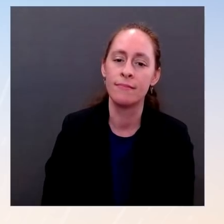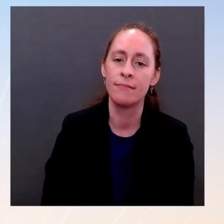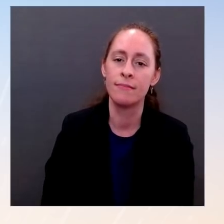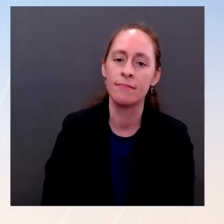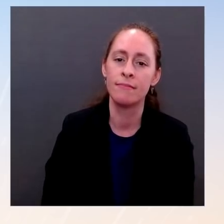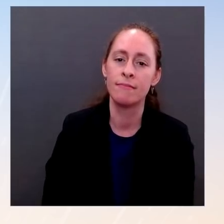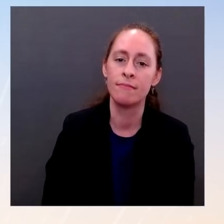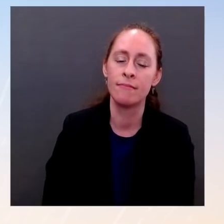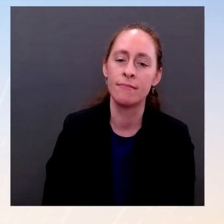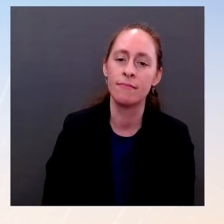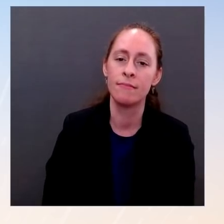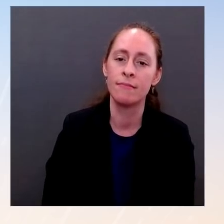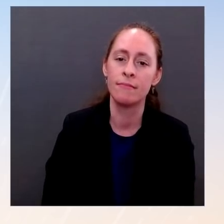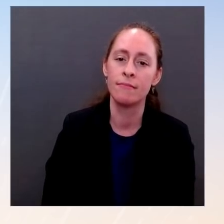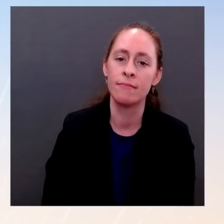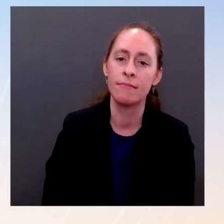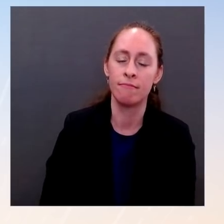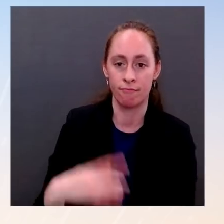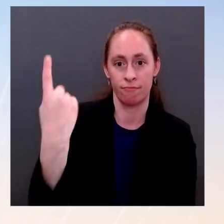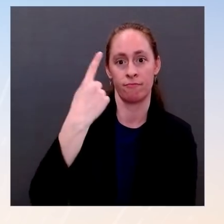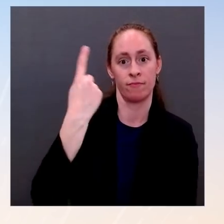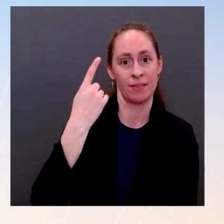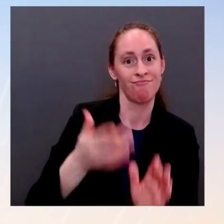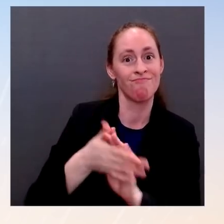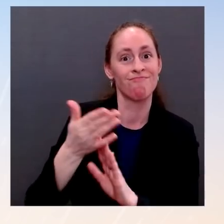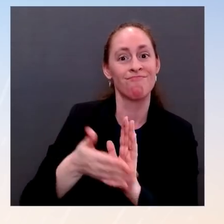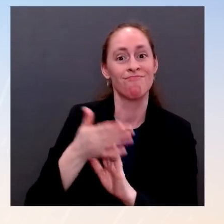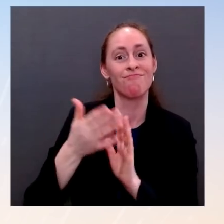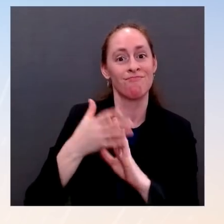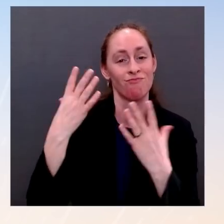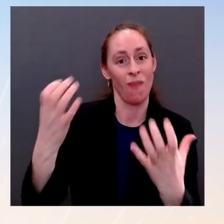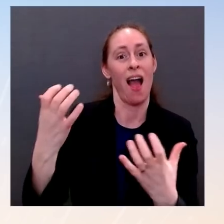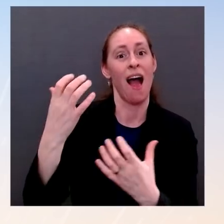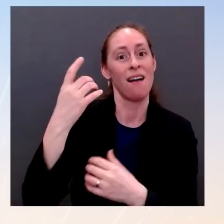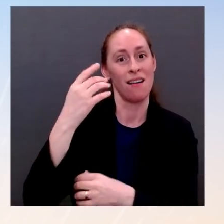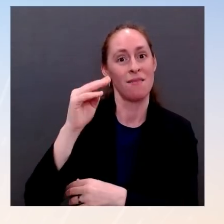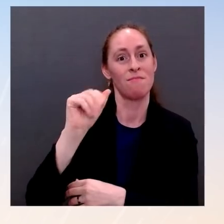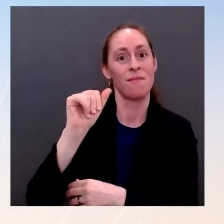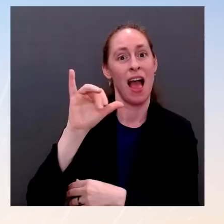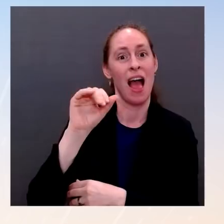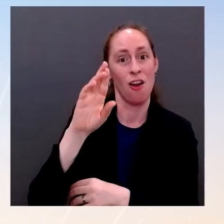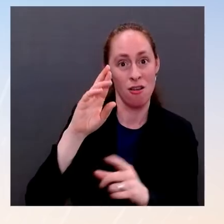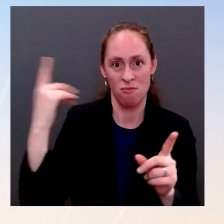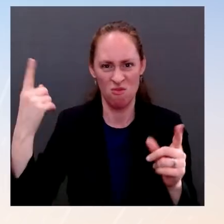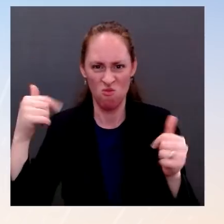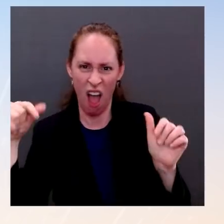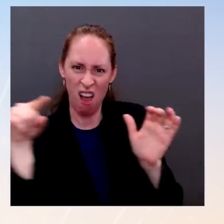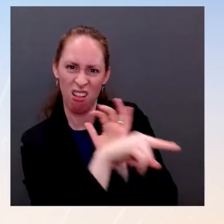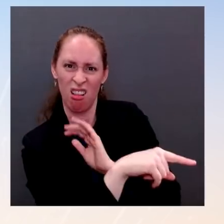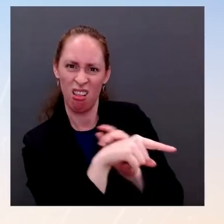a couple days after this happened with the assistance of a bail fund group. Knowing that the Vice President has in the past